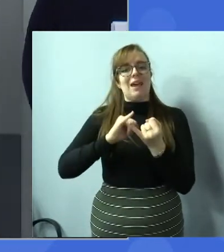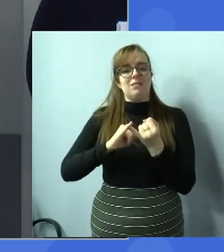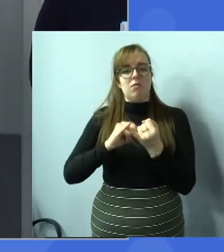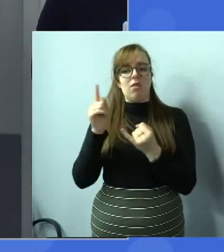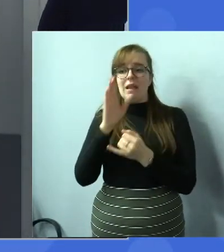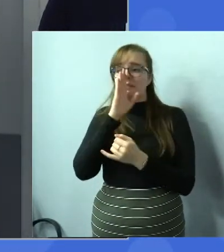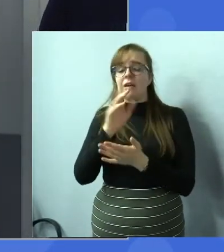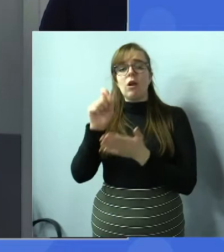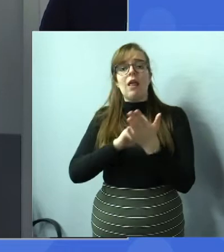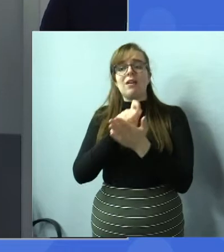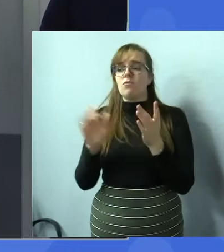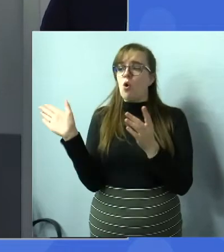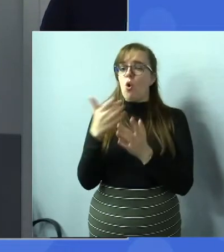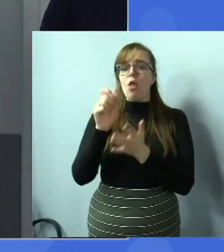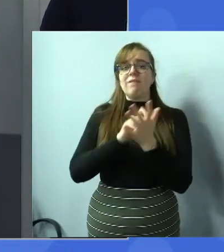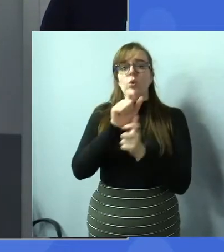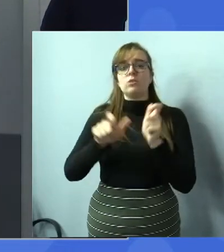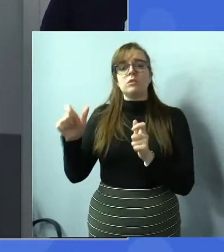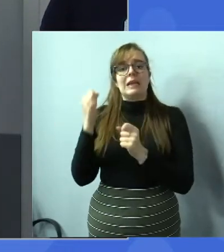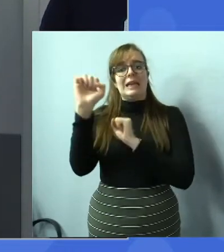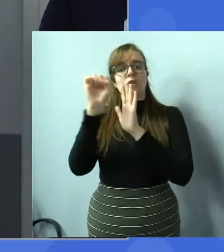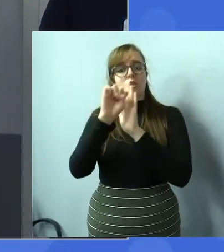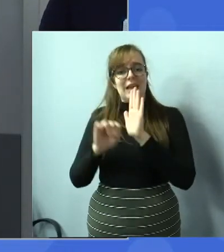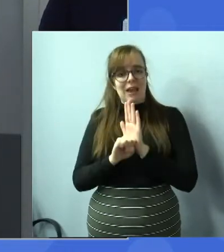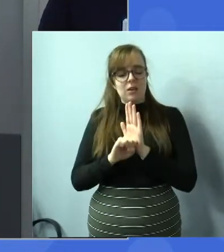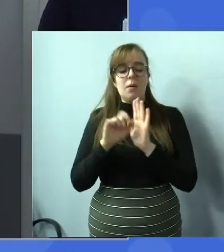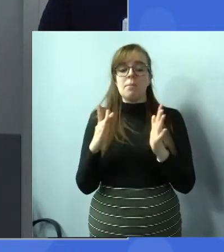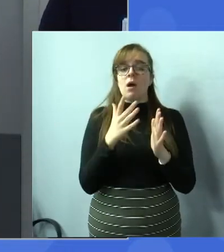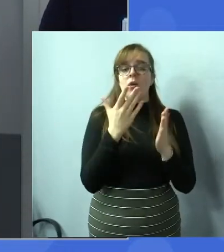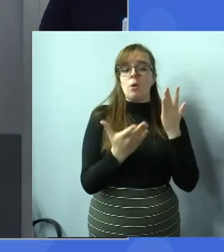the voters in each state whereas in Germany for example the upper house